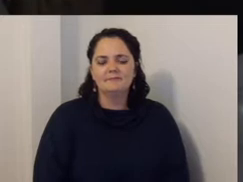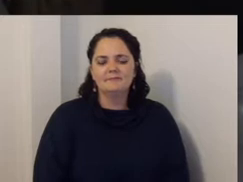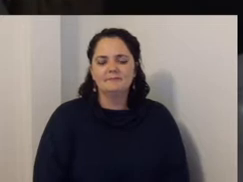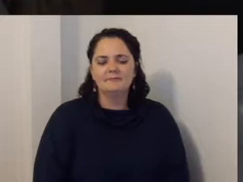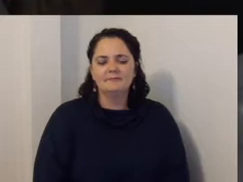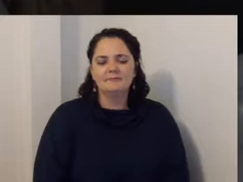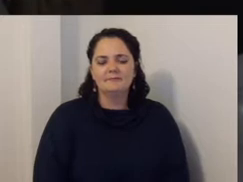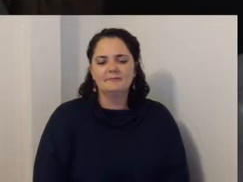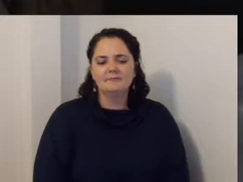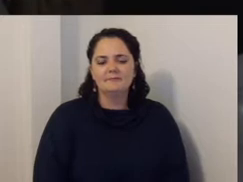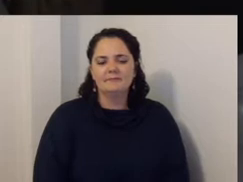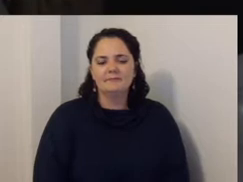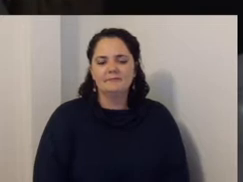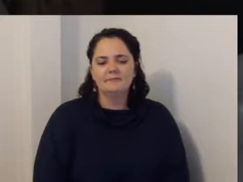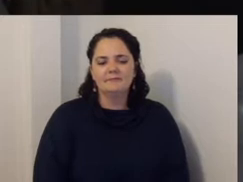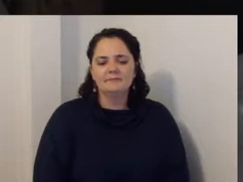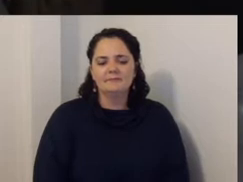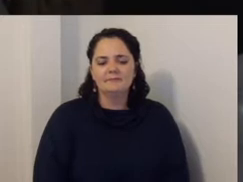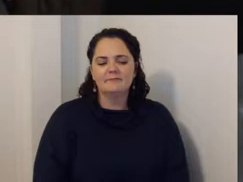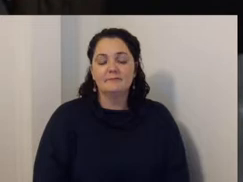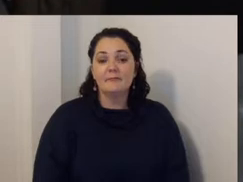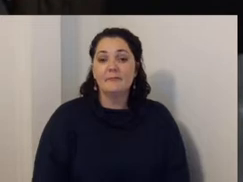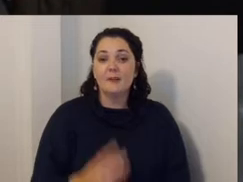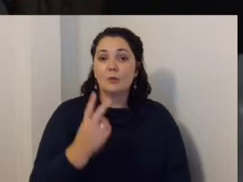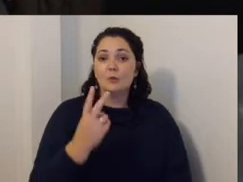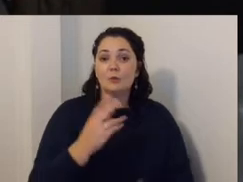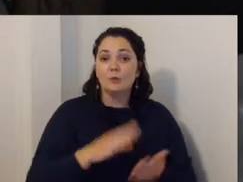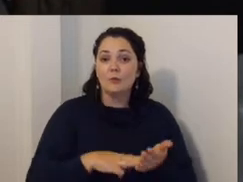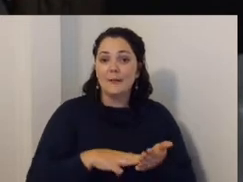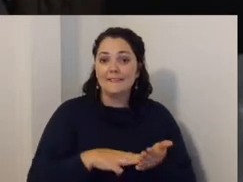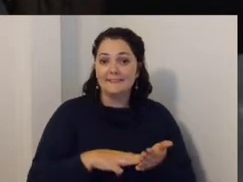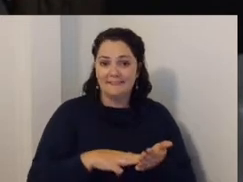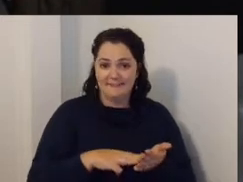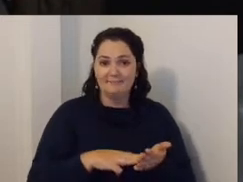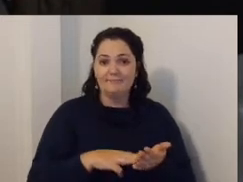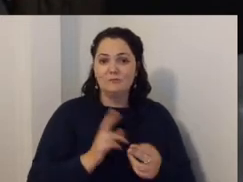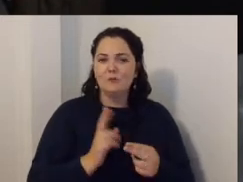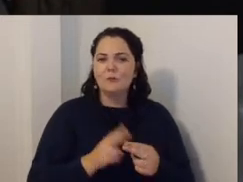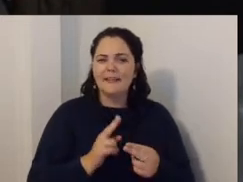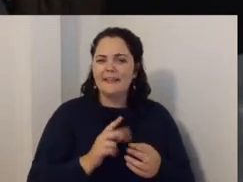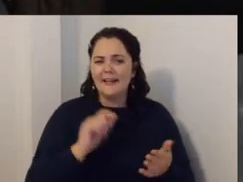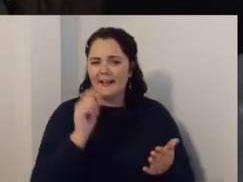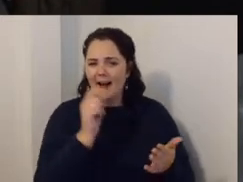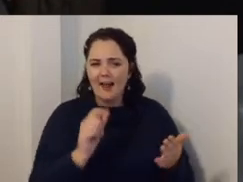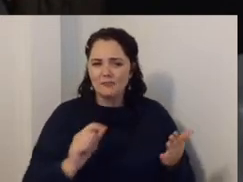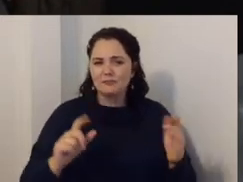Alrighty let's take another two minutes y'all just a quick layout contour, you'll have more time